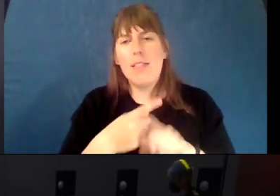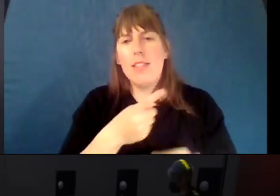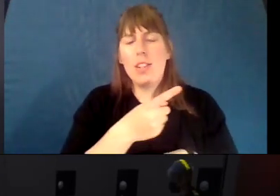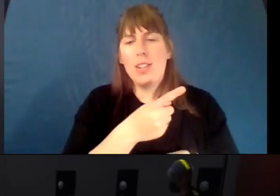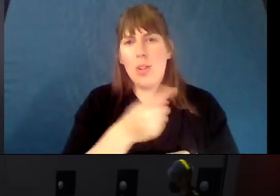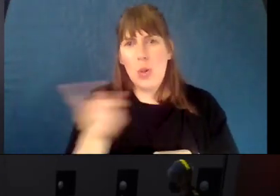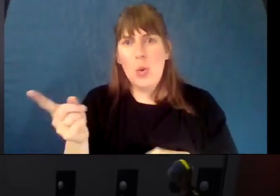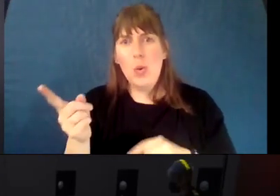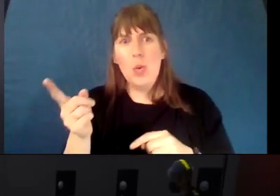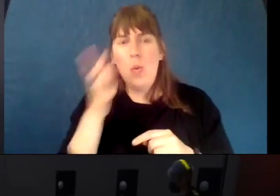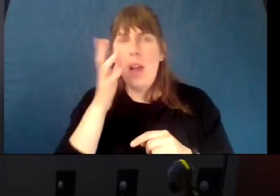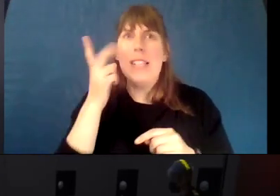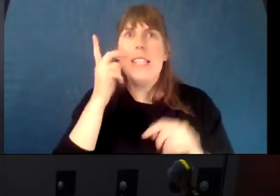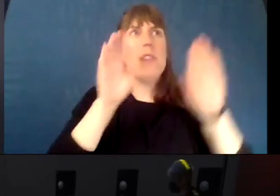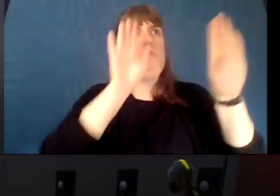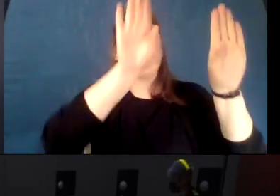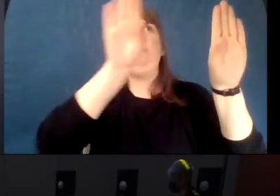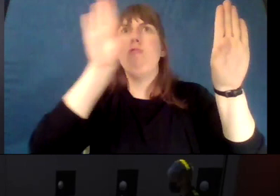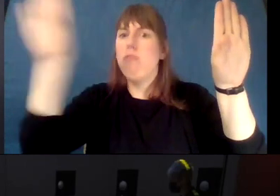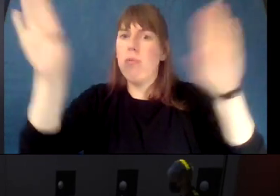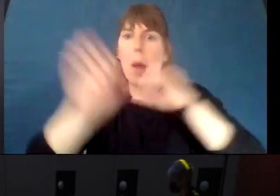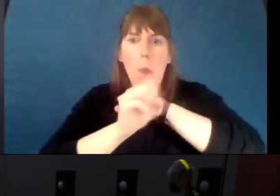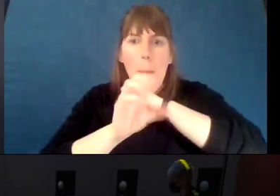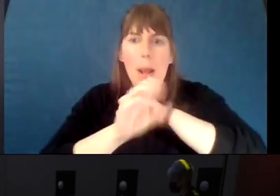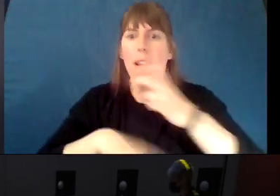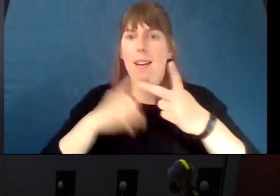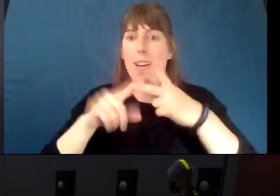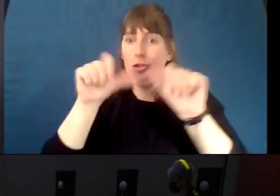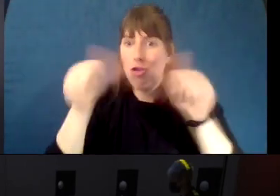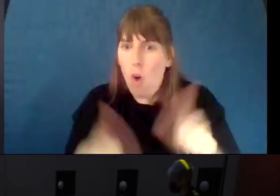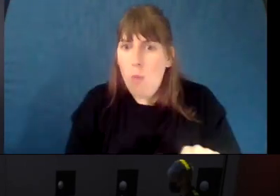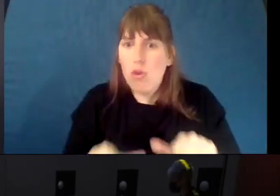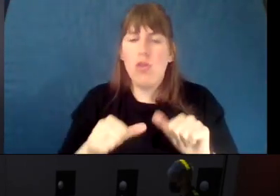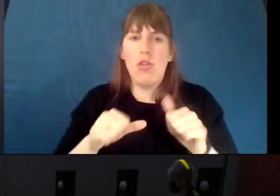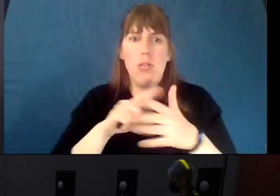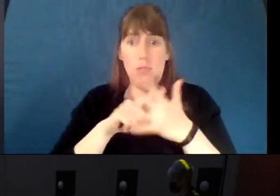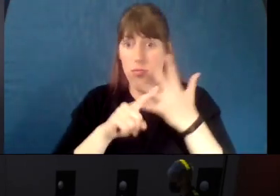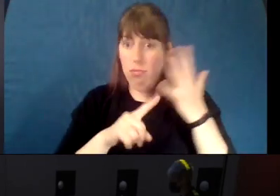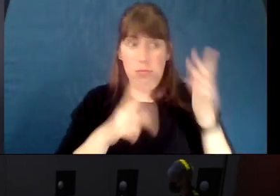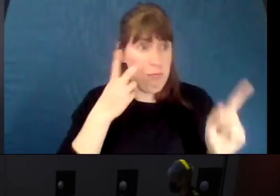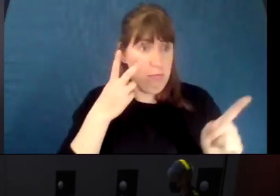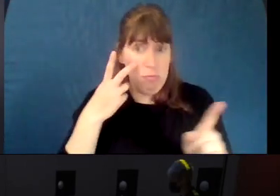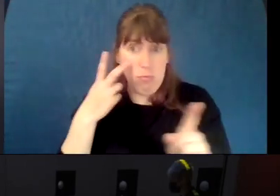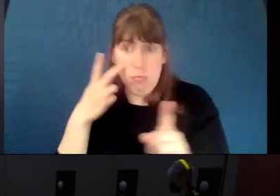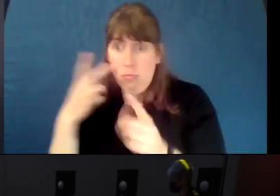lightbox panels and our sculpture presence. And then after that, after we've primed them with